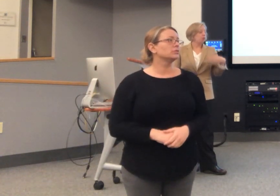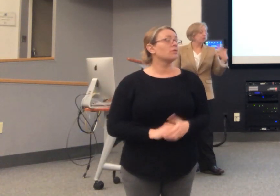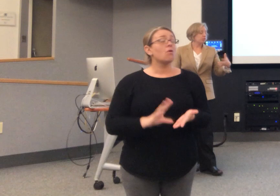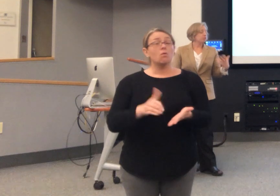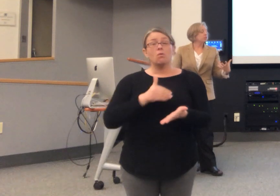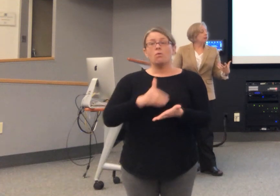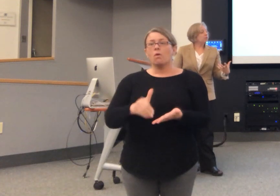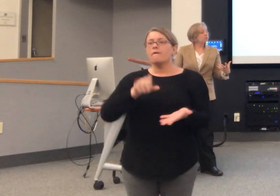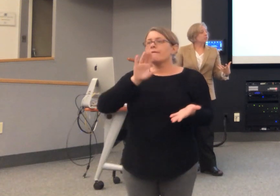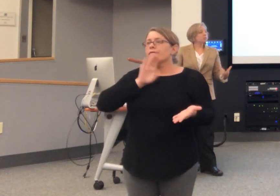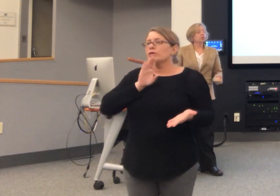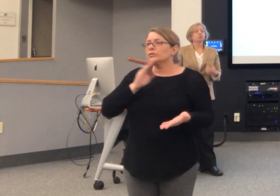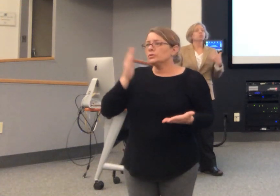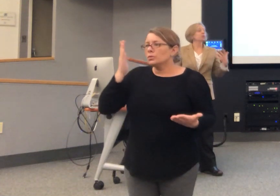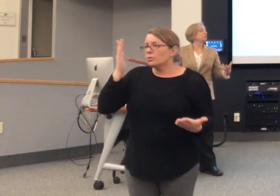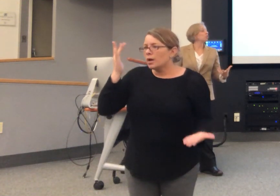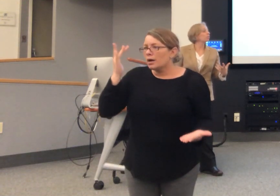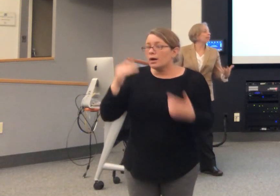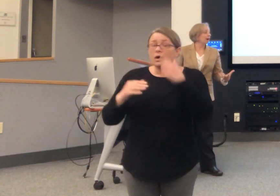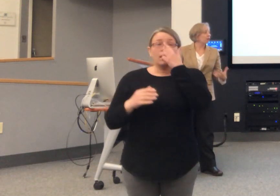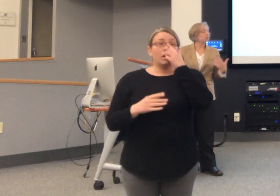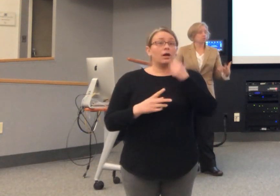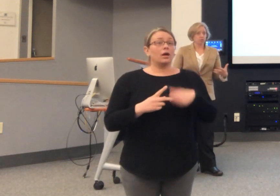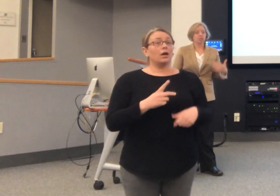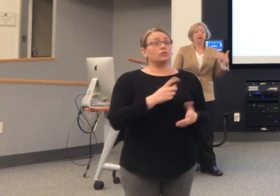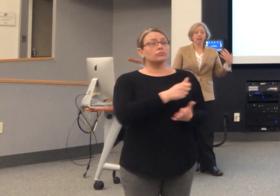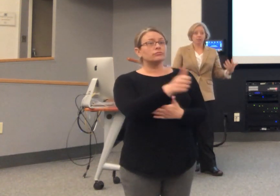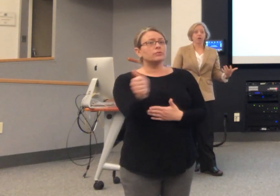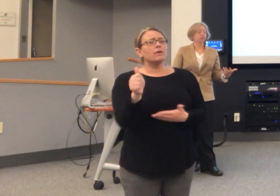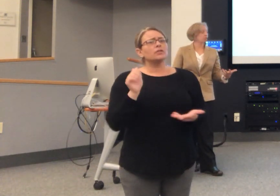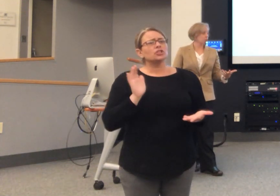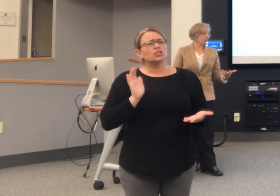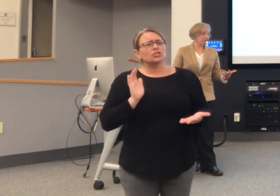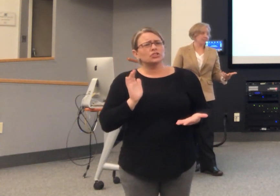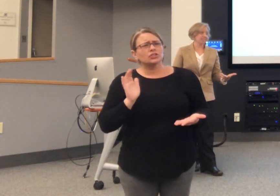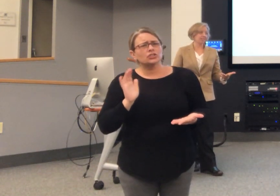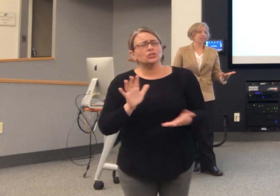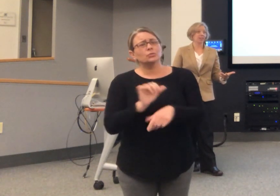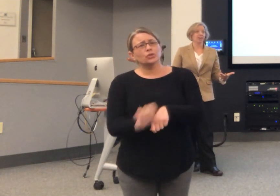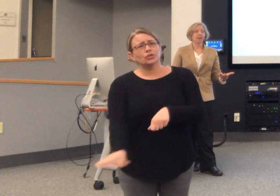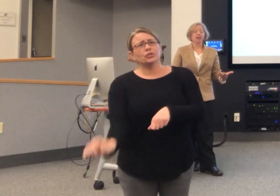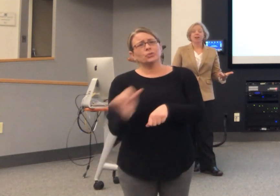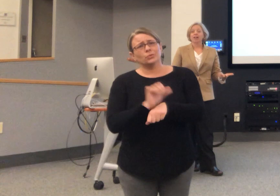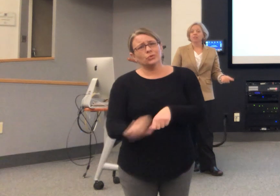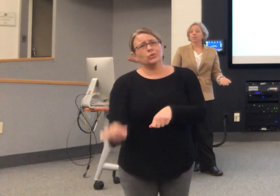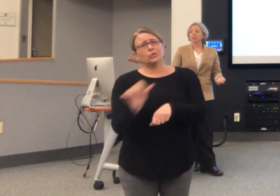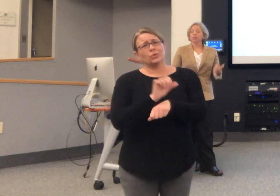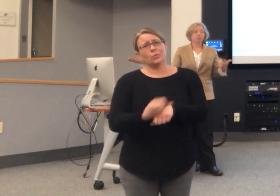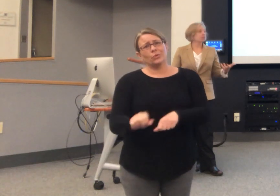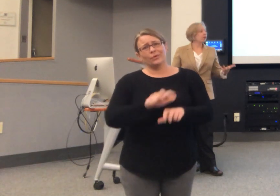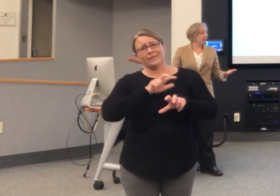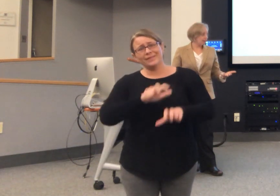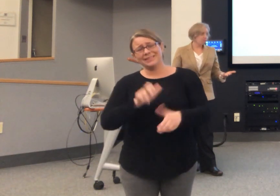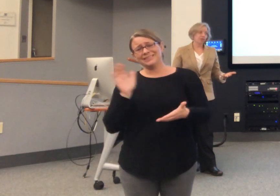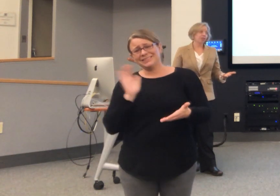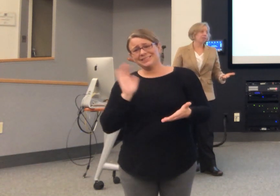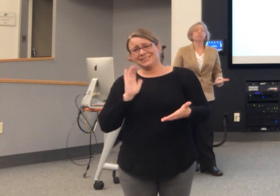where you encounter this because you spend so many hours, so much time, on your work in this area, and you think, but I put in all that effort.